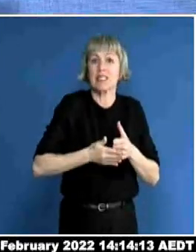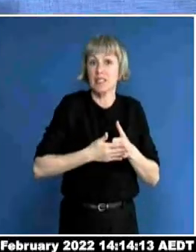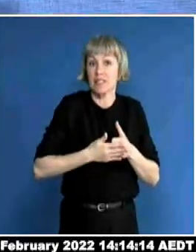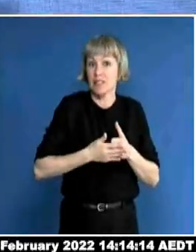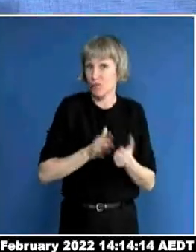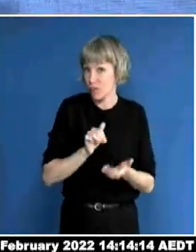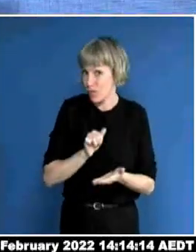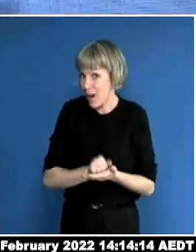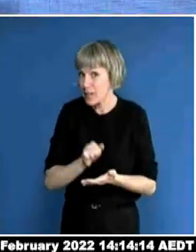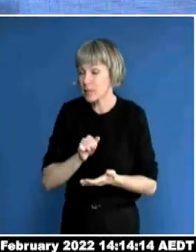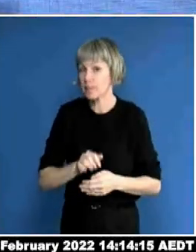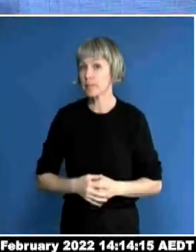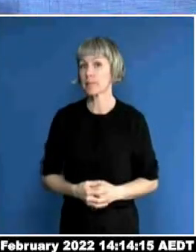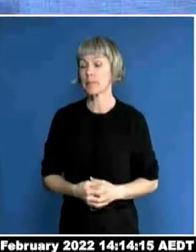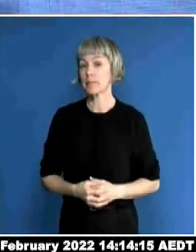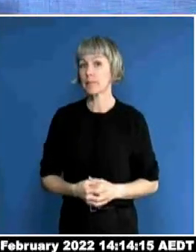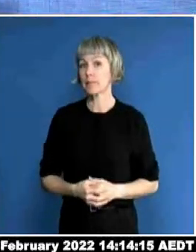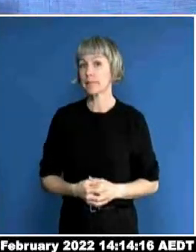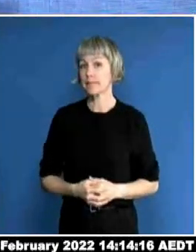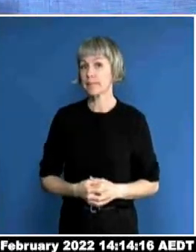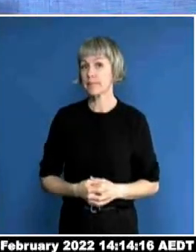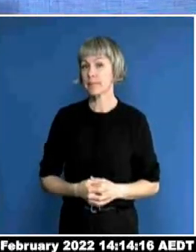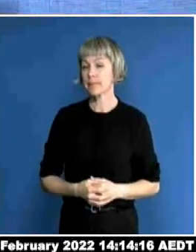One of the other issues you had to pick up was payments.